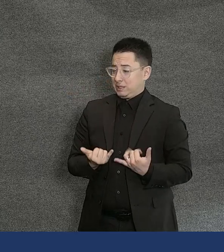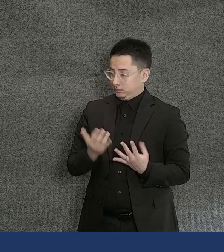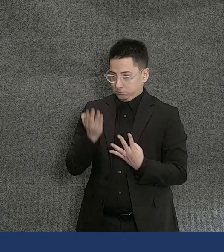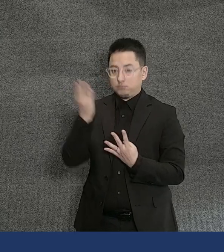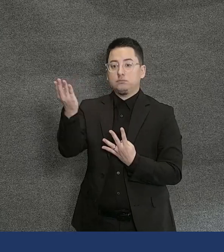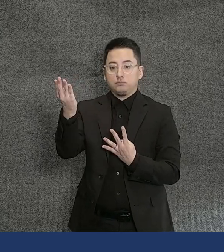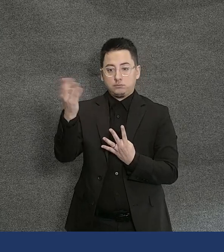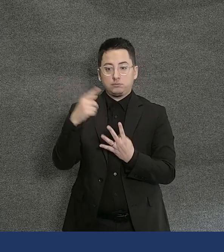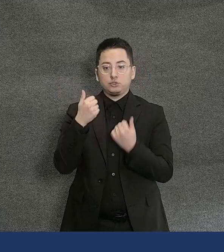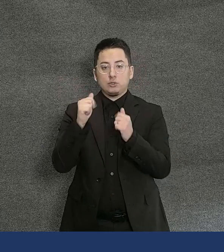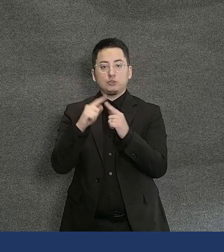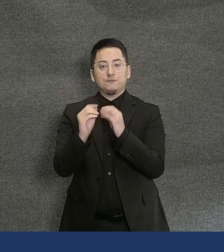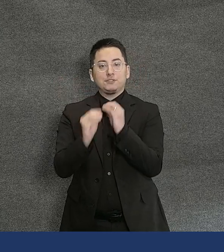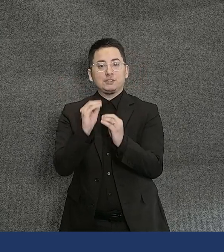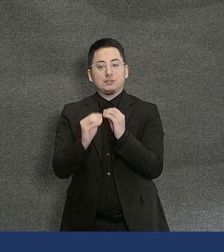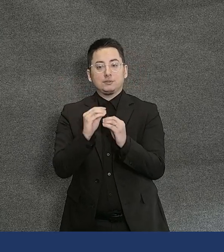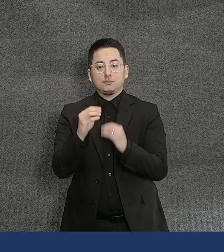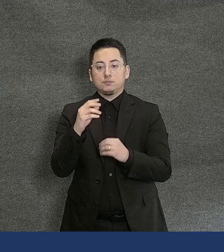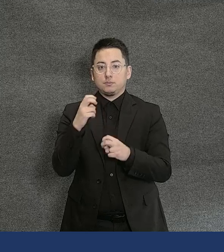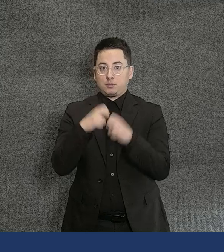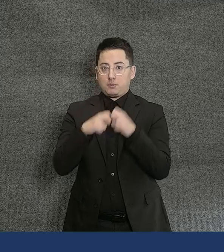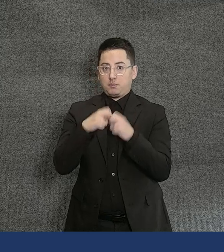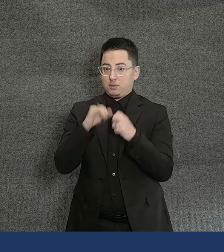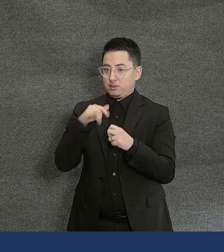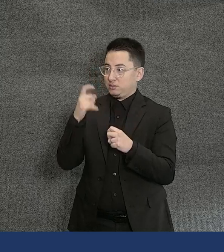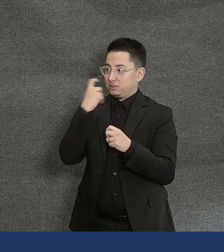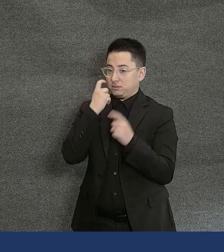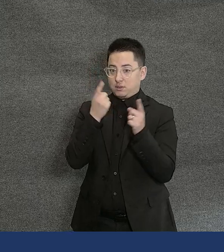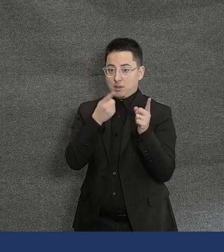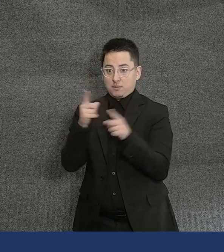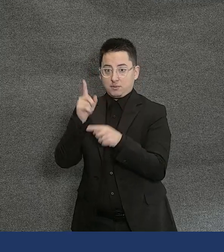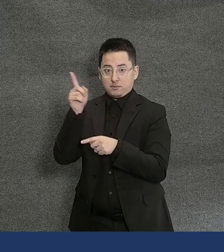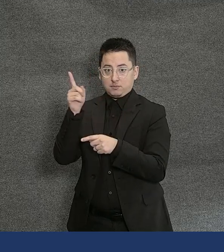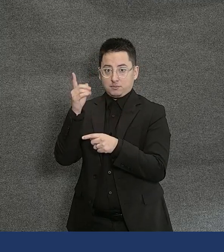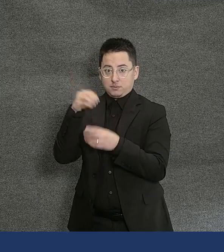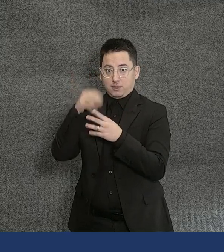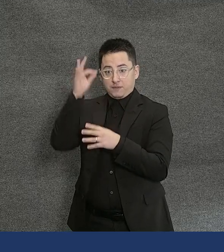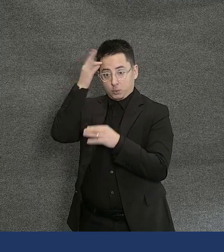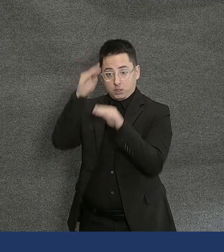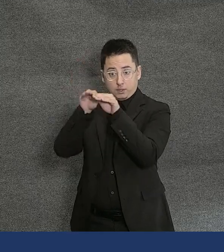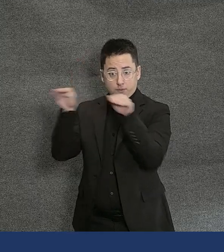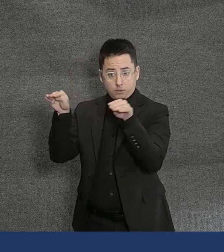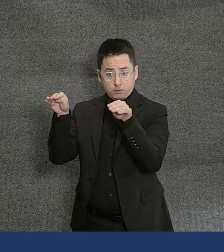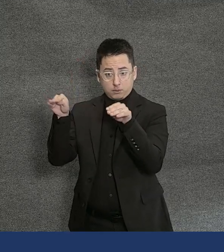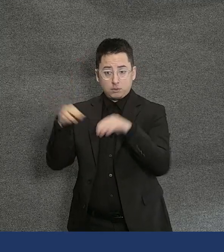seeing happen to keep people alive and live independently with dignity.